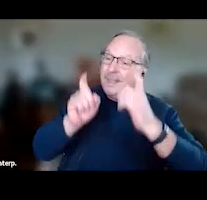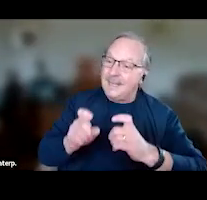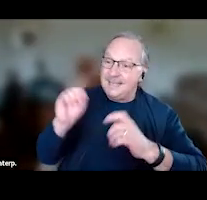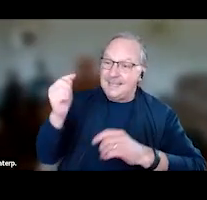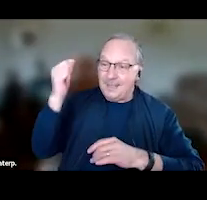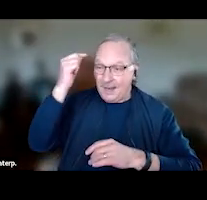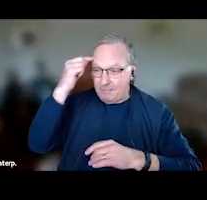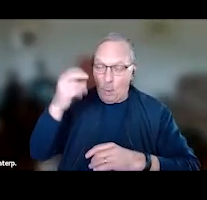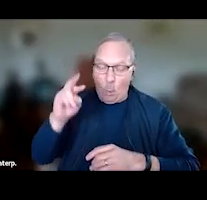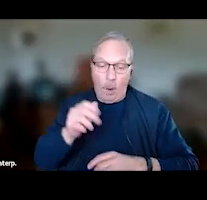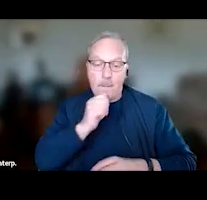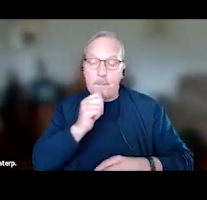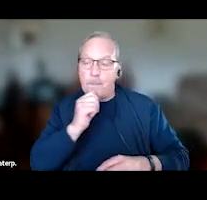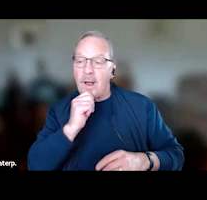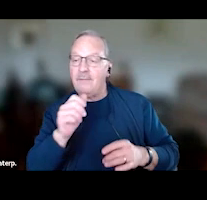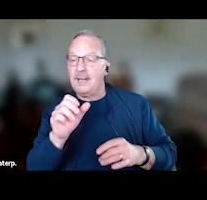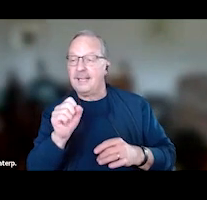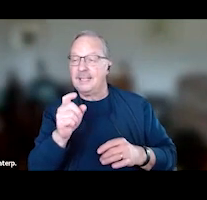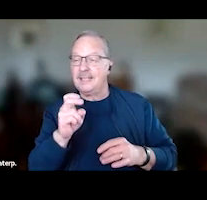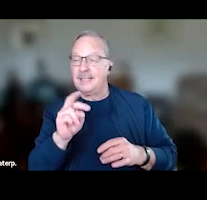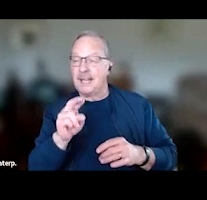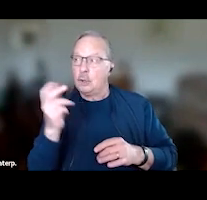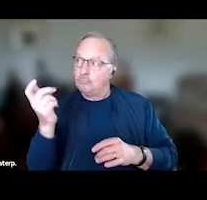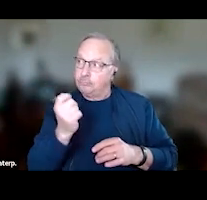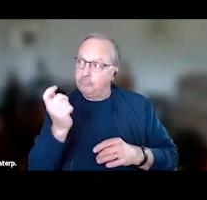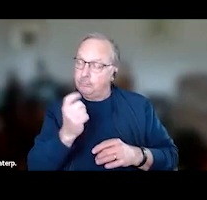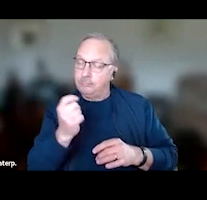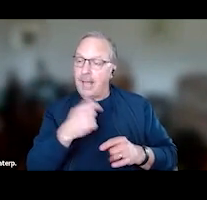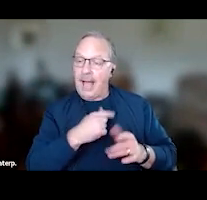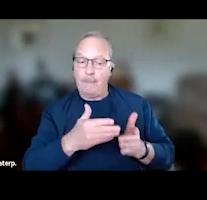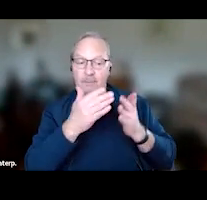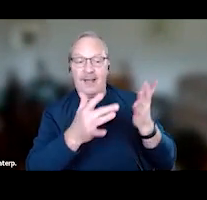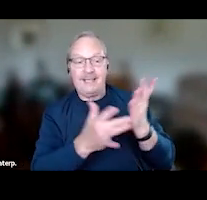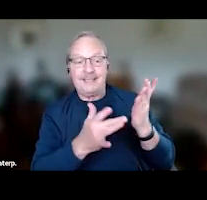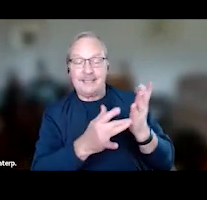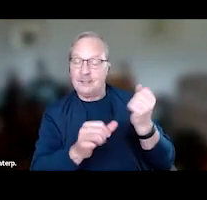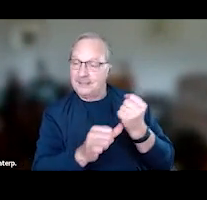or private sector grants. I provide technical assistance and innovative initiatives